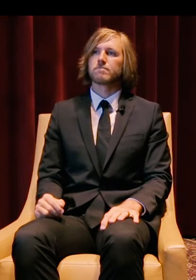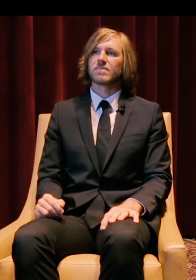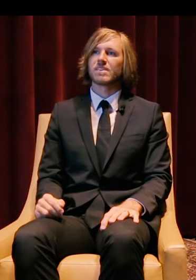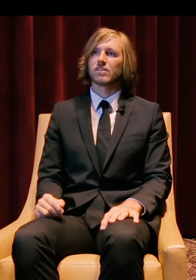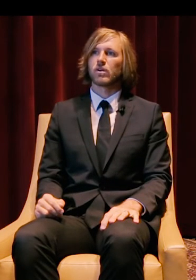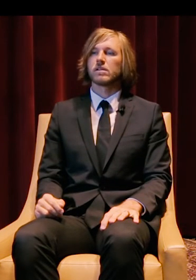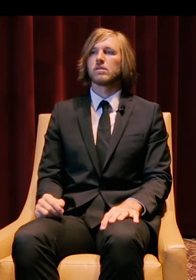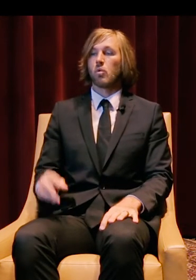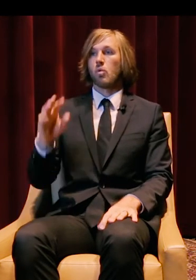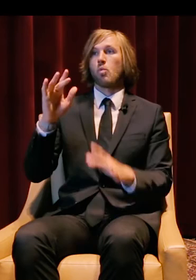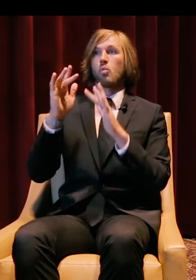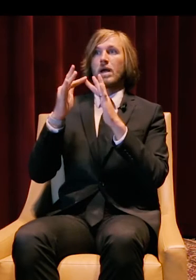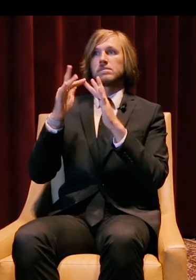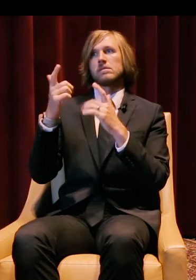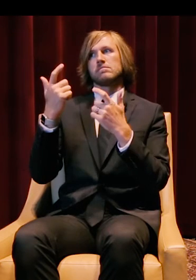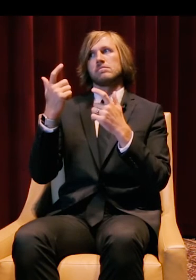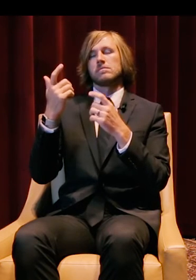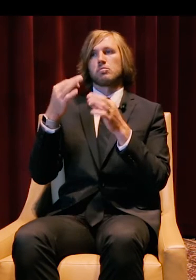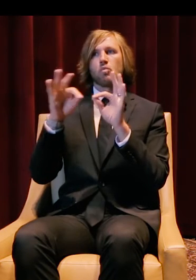The website is big for about anything.